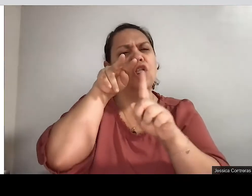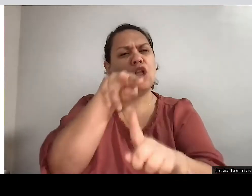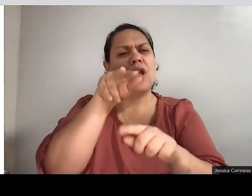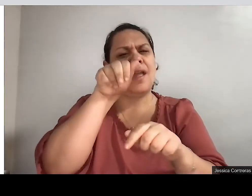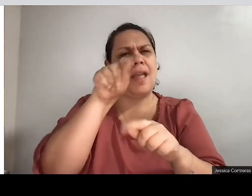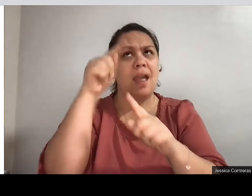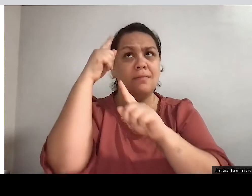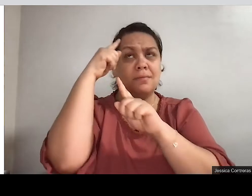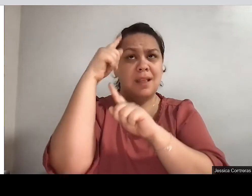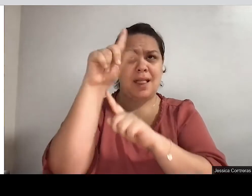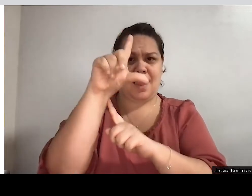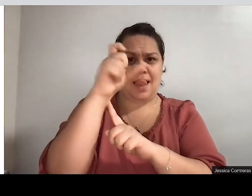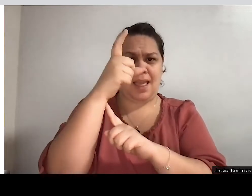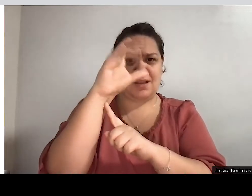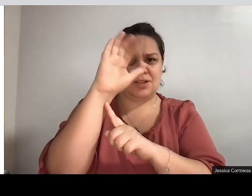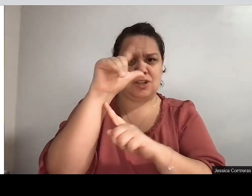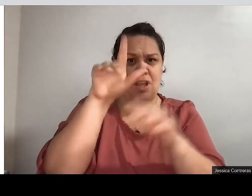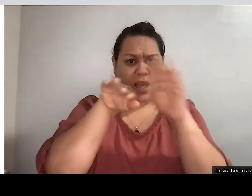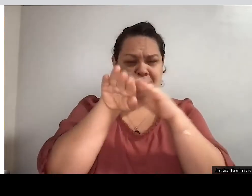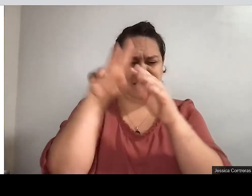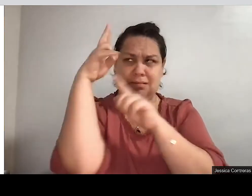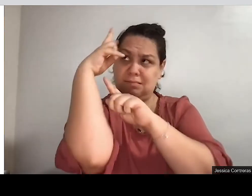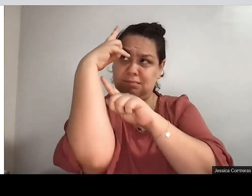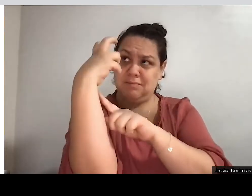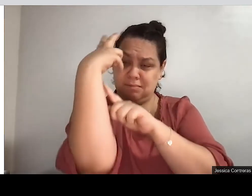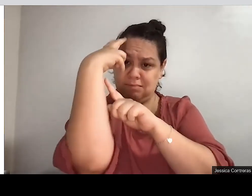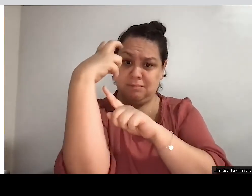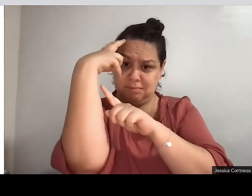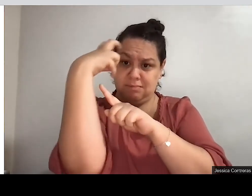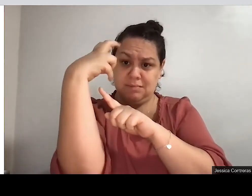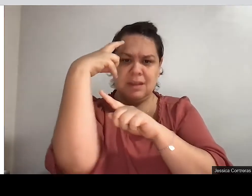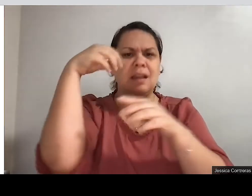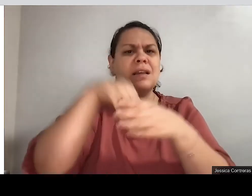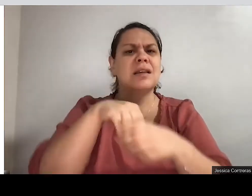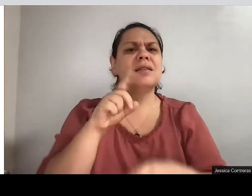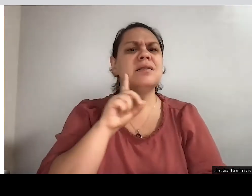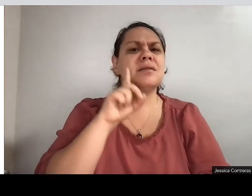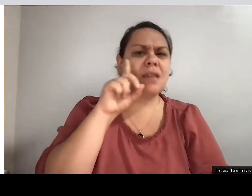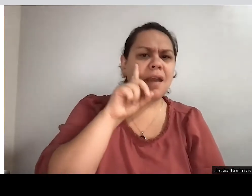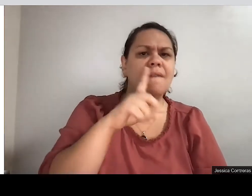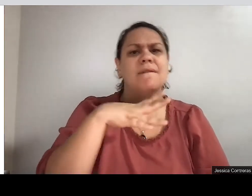In other words, this means the study is looking at lexical access or being able retrieve words